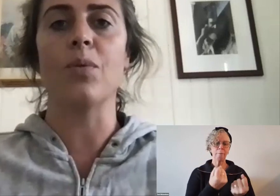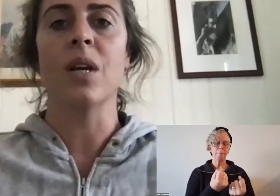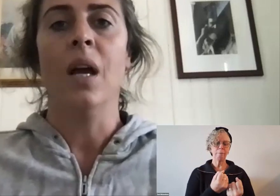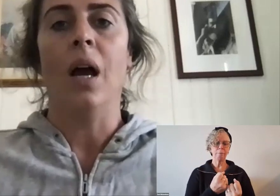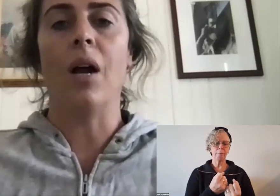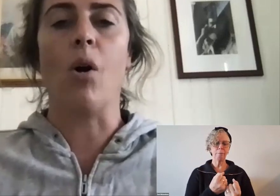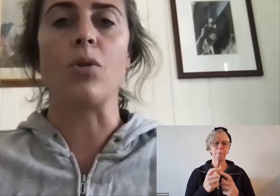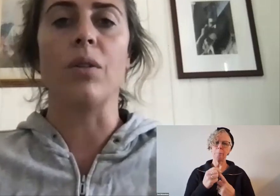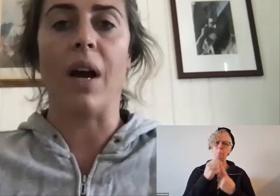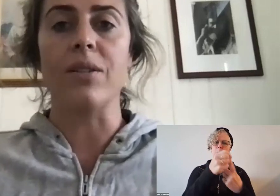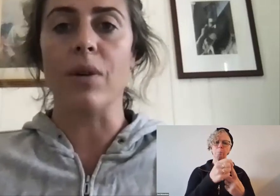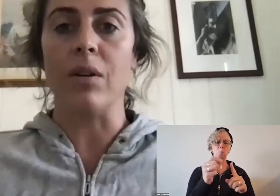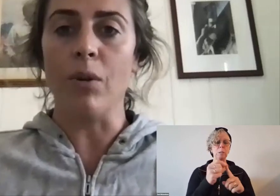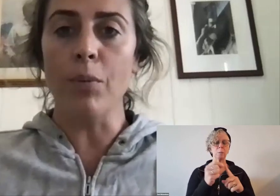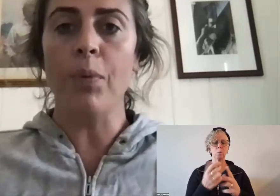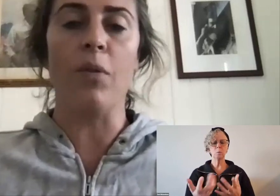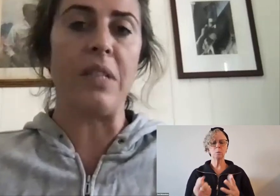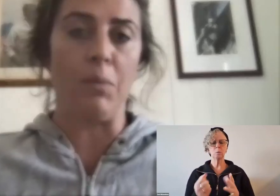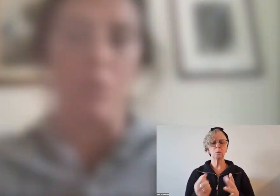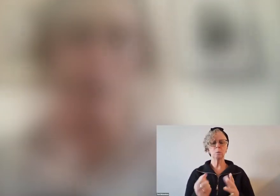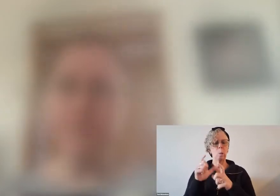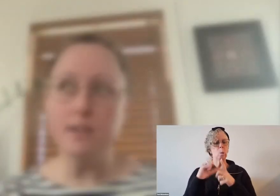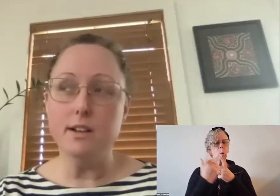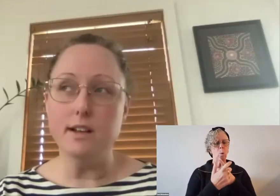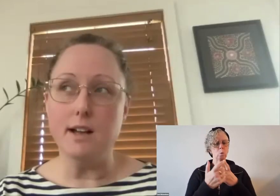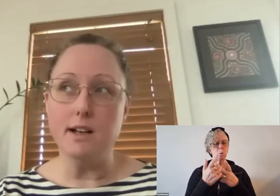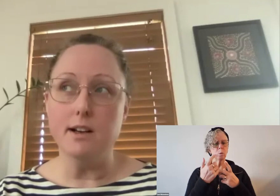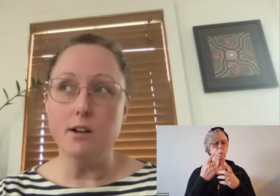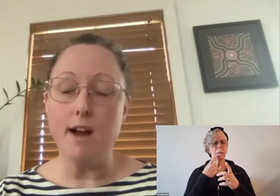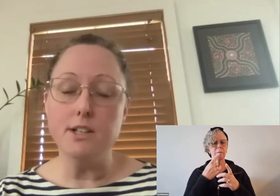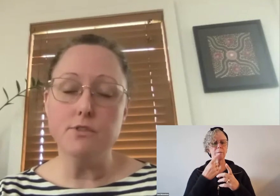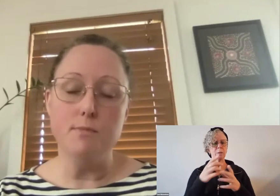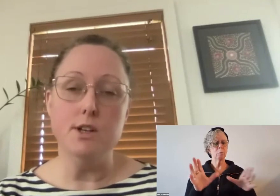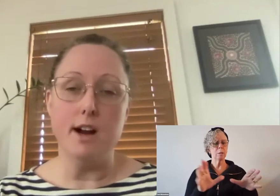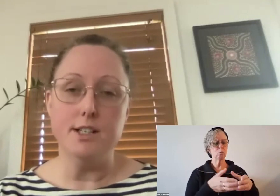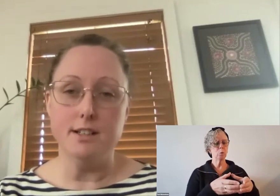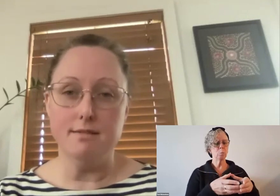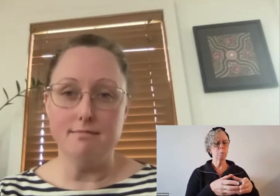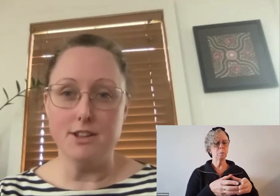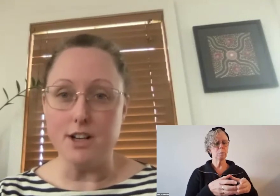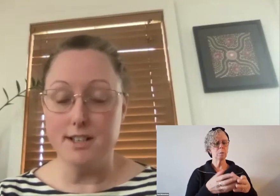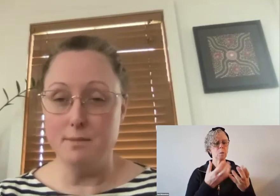our cultural advisory group of some sort. We have a range of remuneration structures